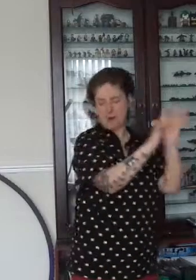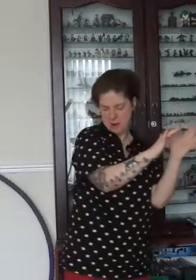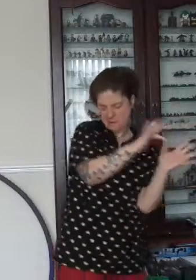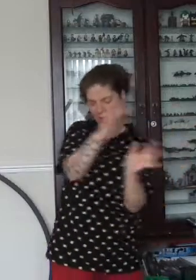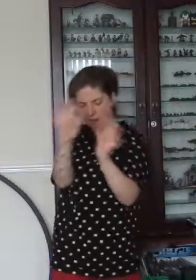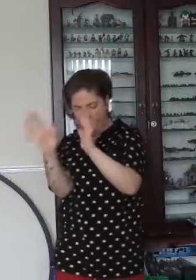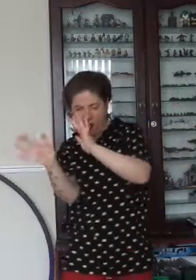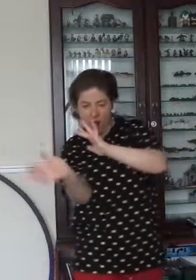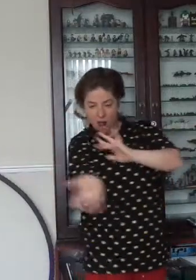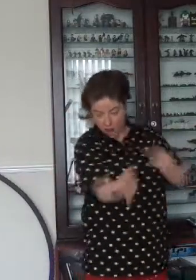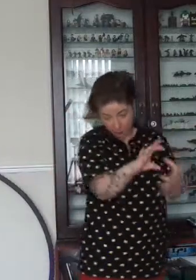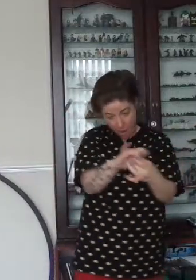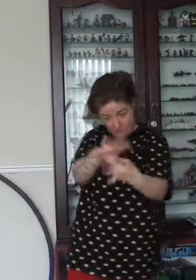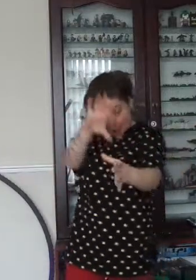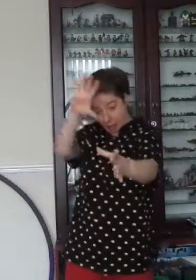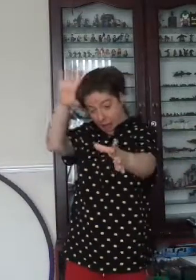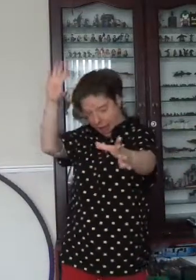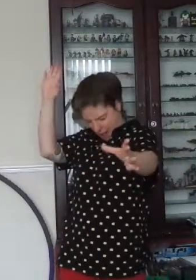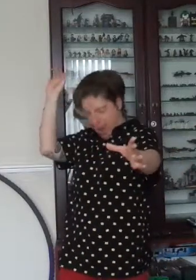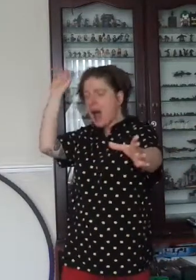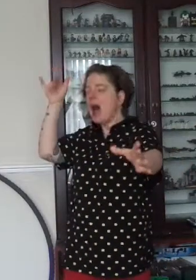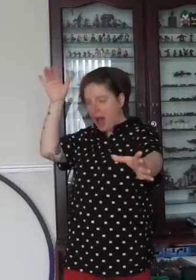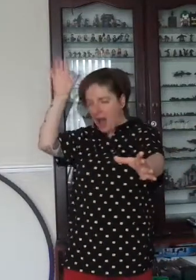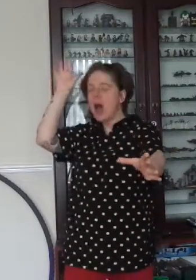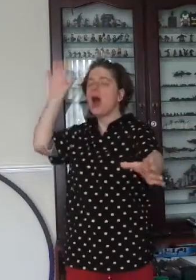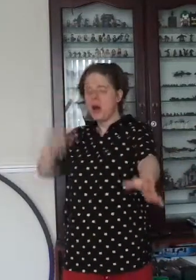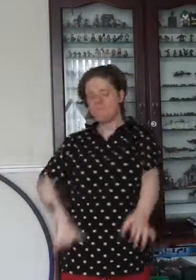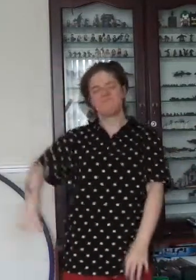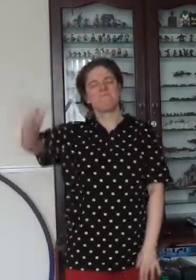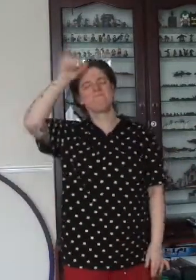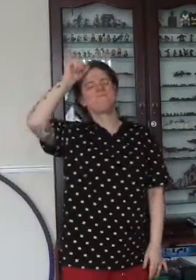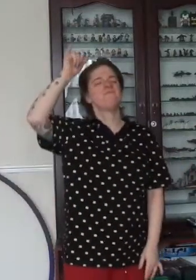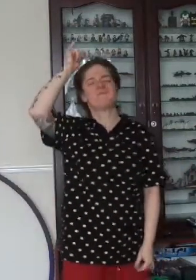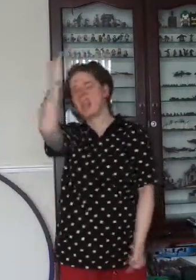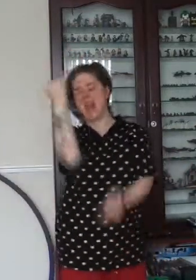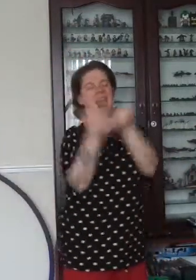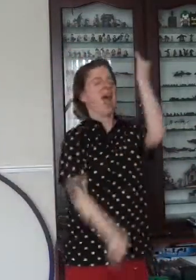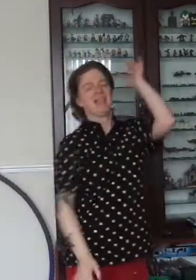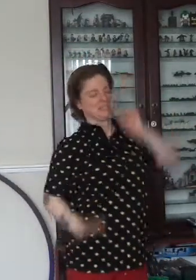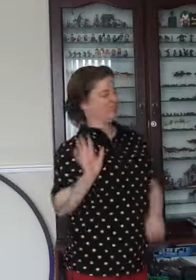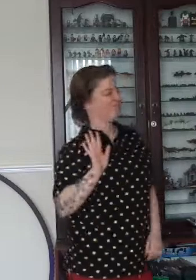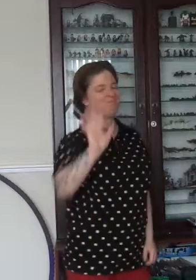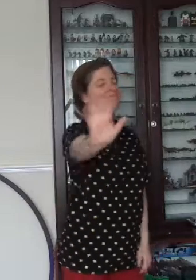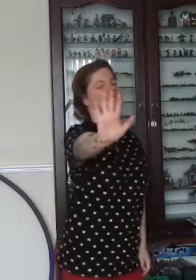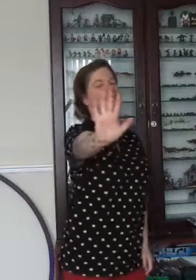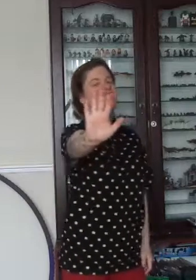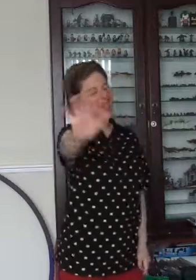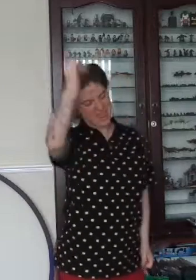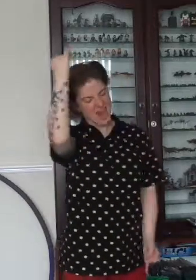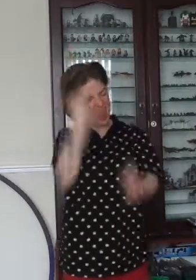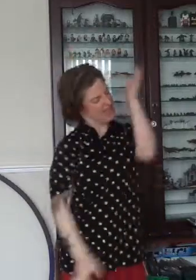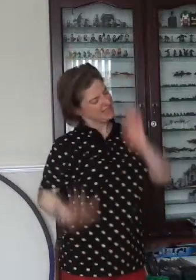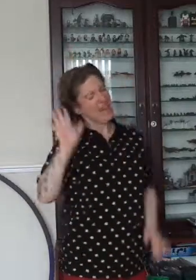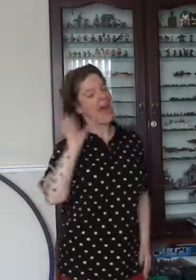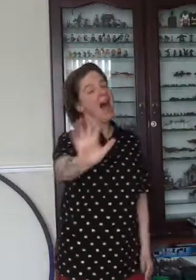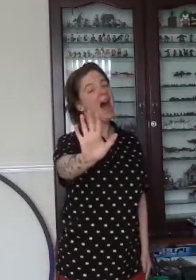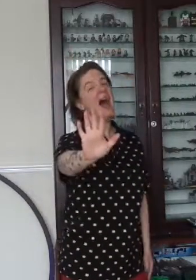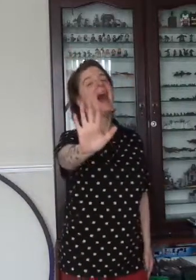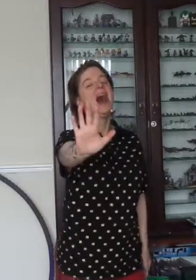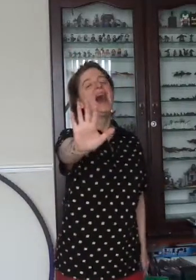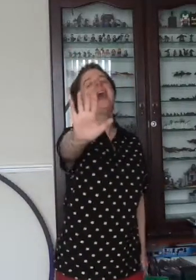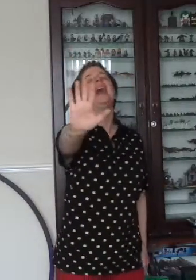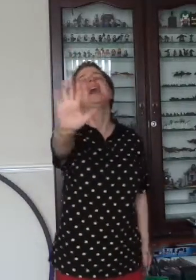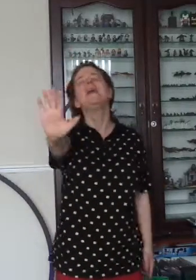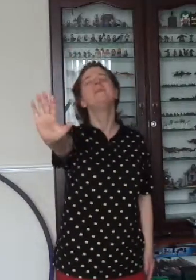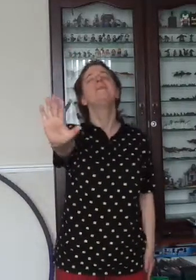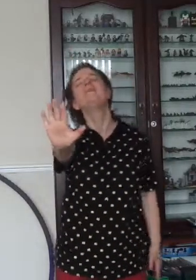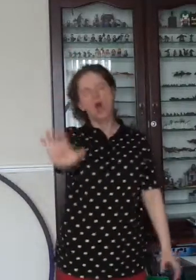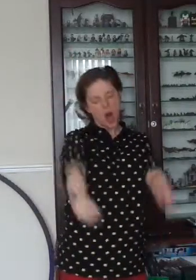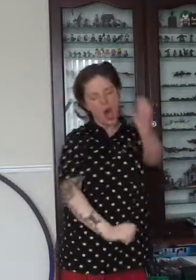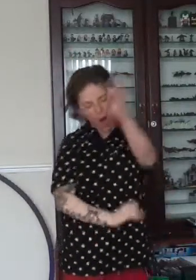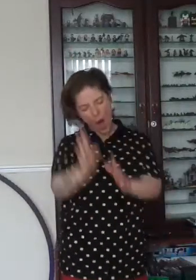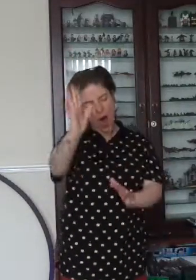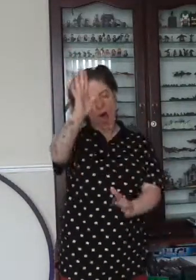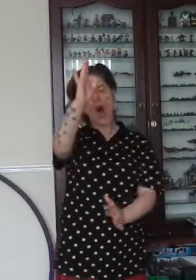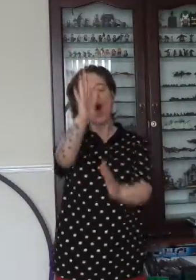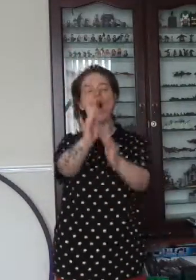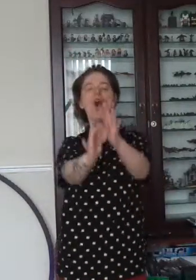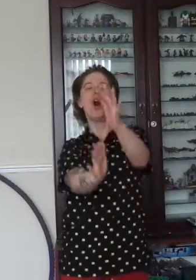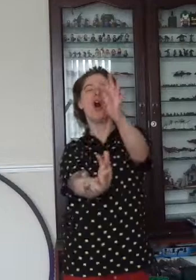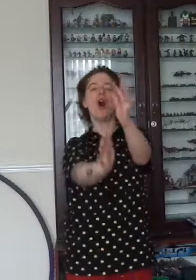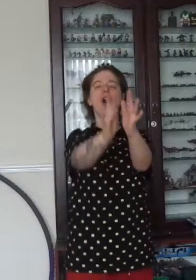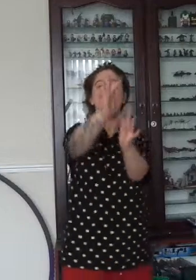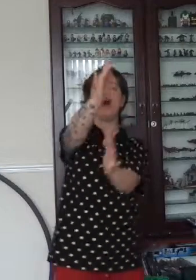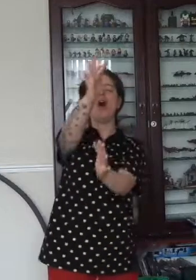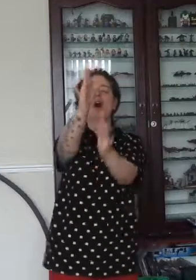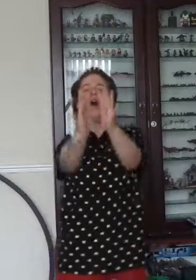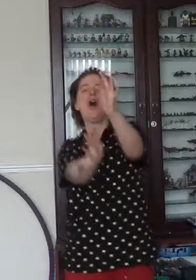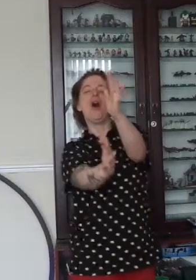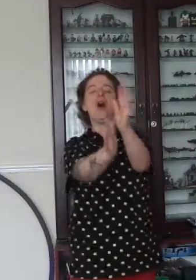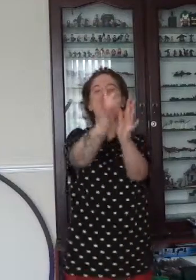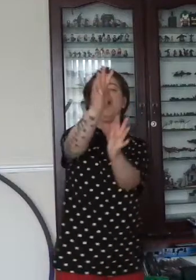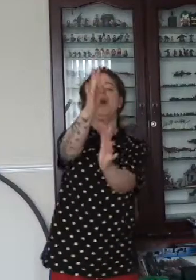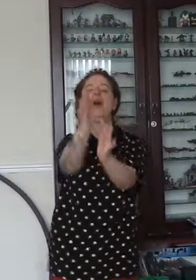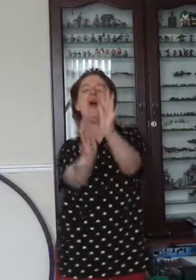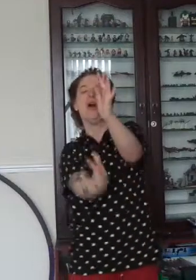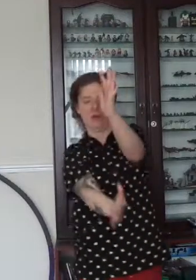When it fell, something died 'Cause I knew that that was the last time, the last time, oh!